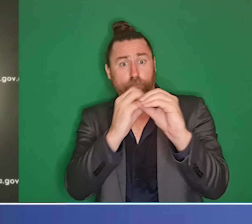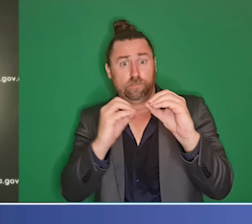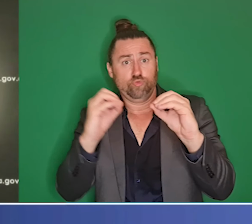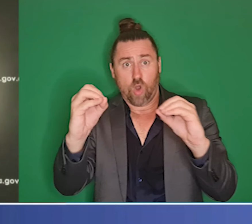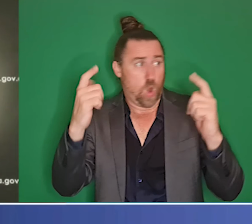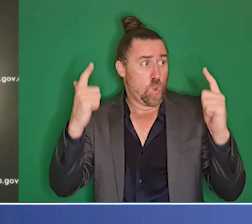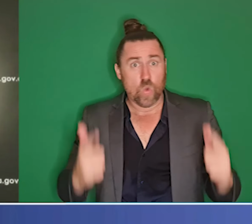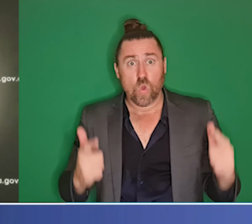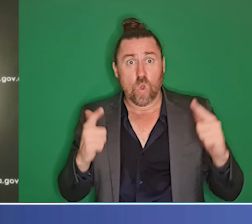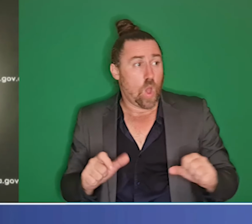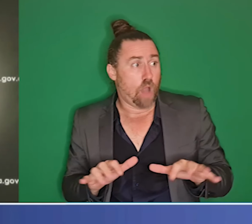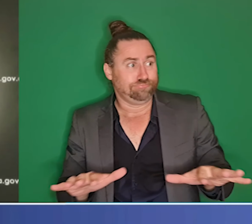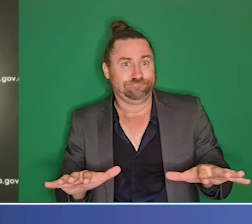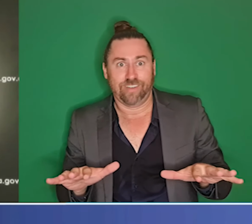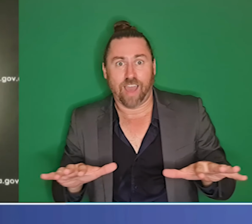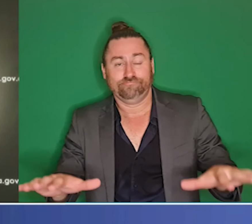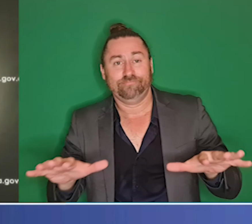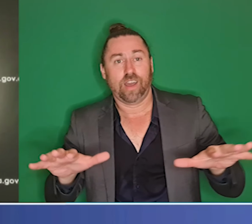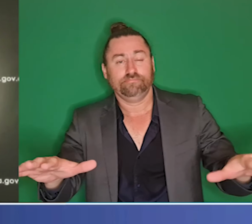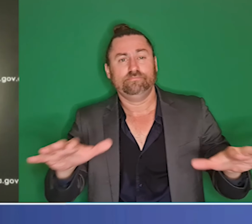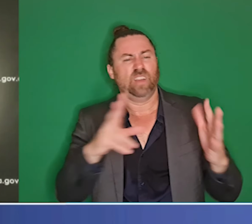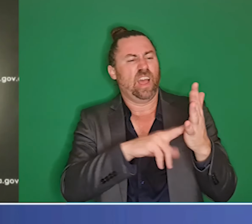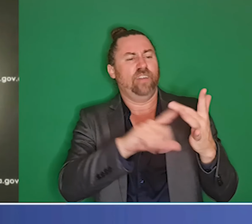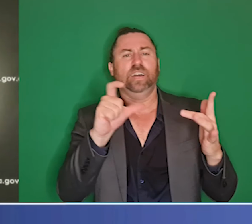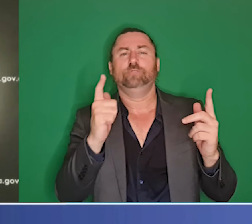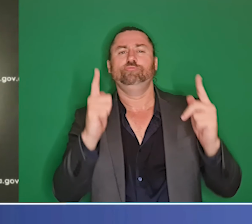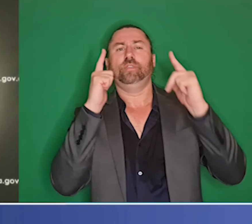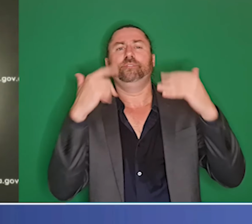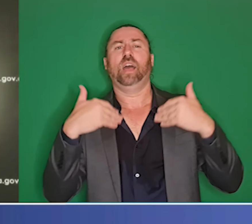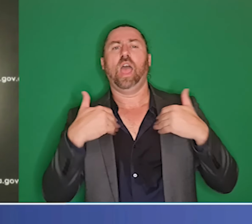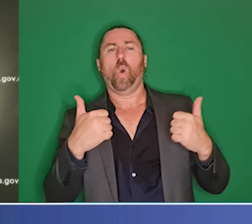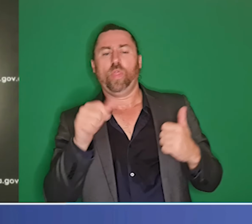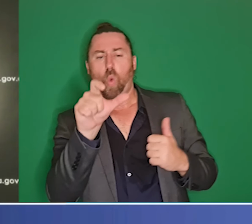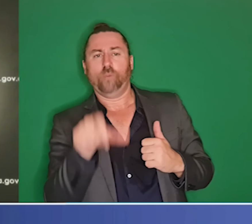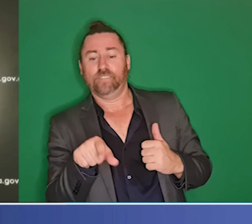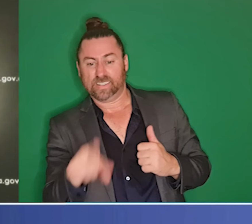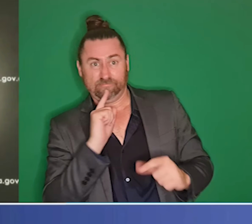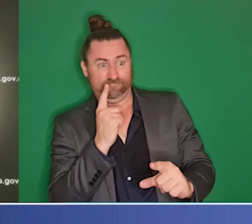The timing, as the Victorian chief health officer has indicated, is that they are likely to reach that peak